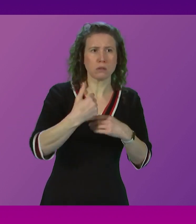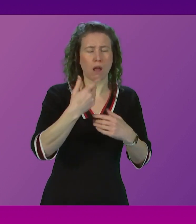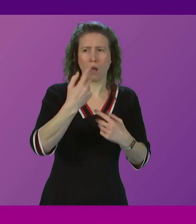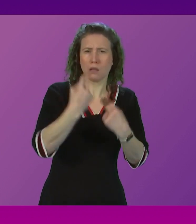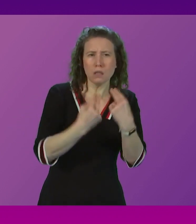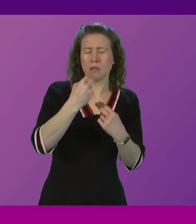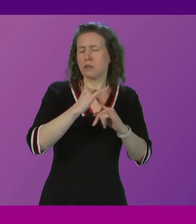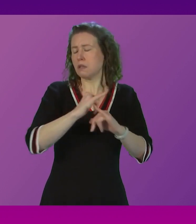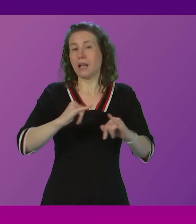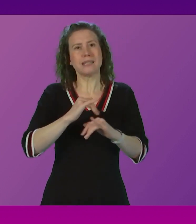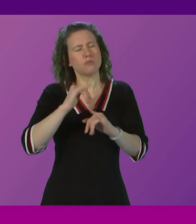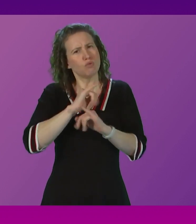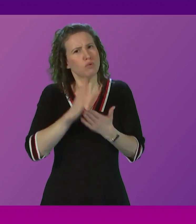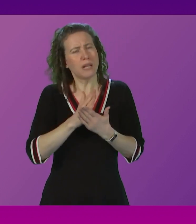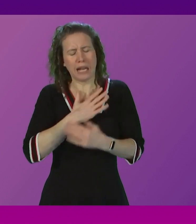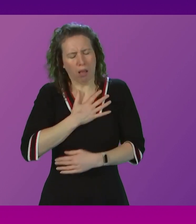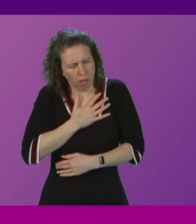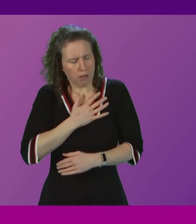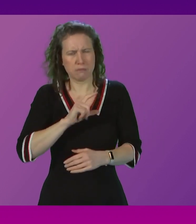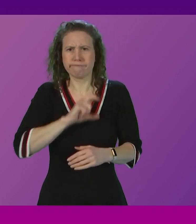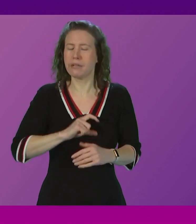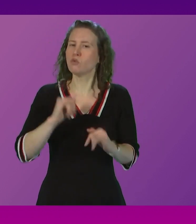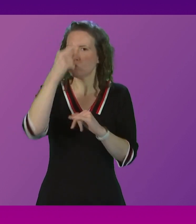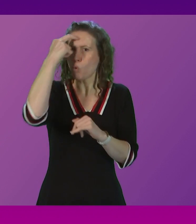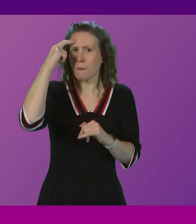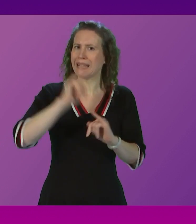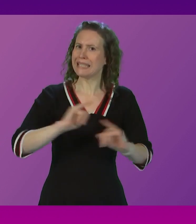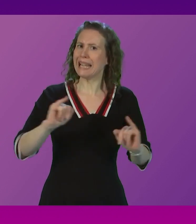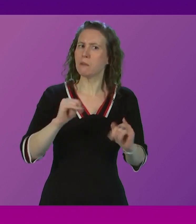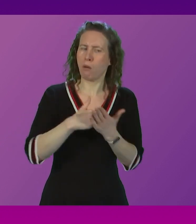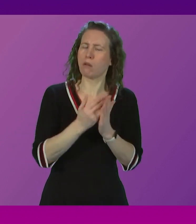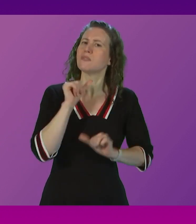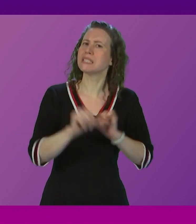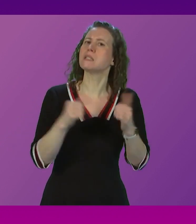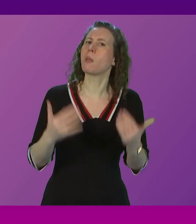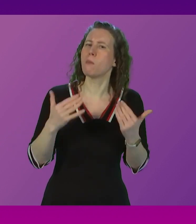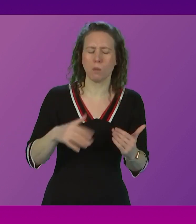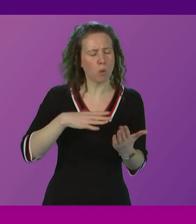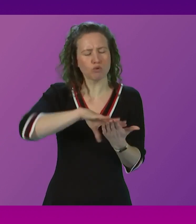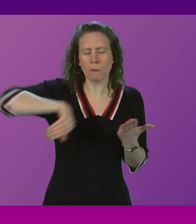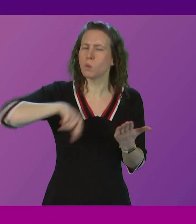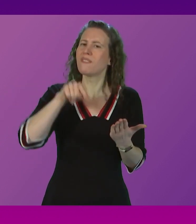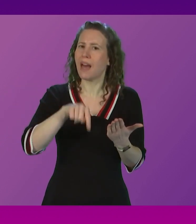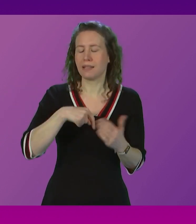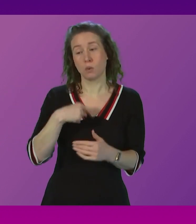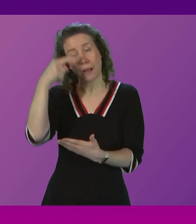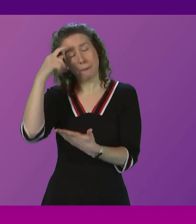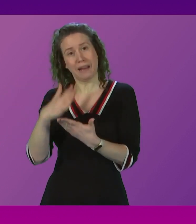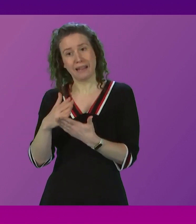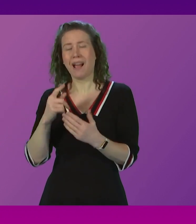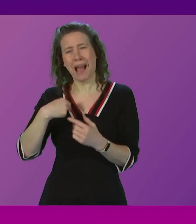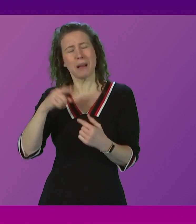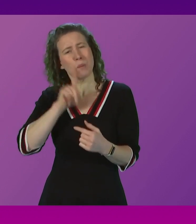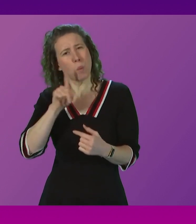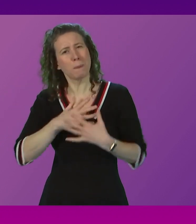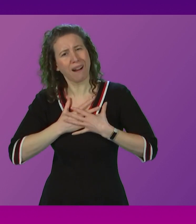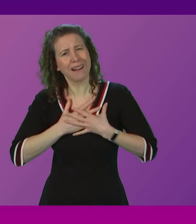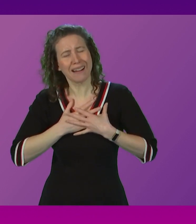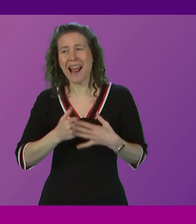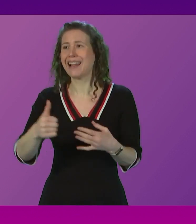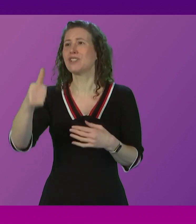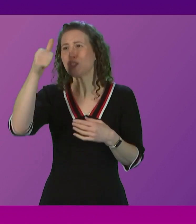traumatic and dehumanising parts of the current system. As a woman, I know very well what it